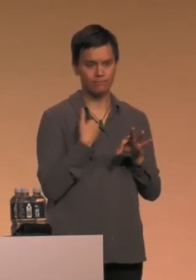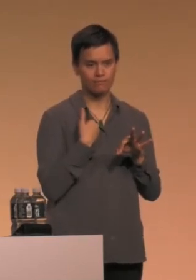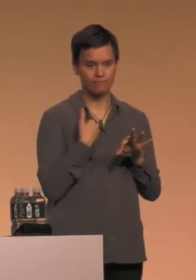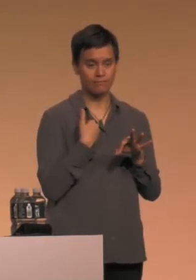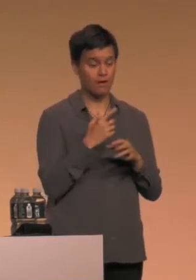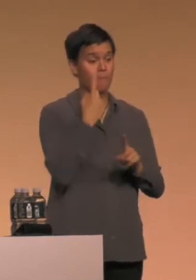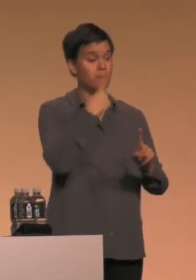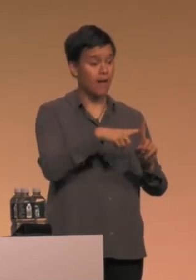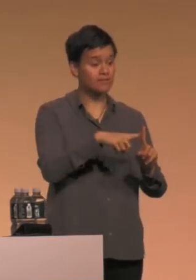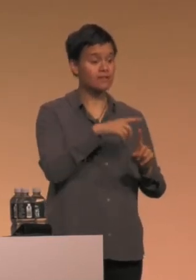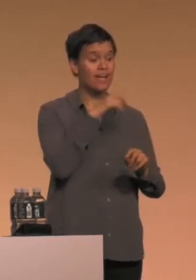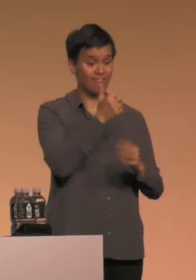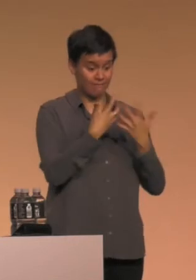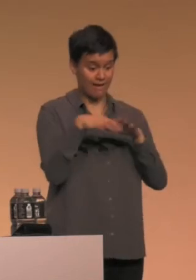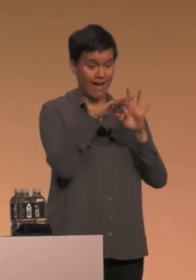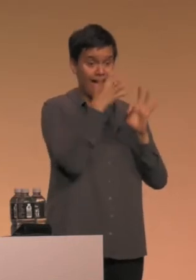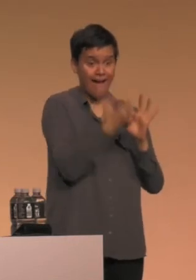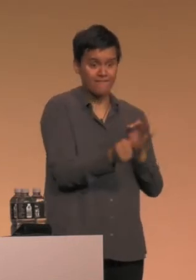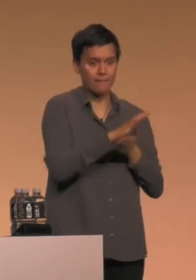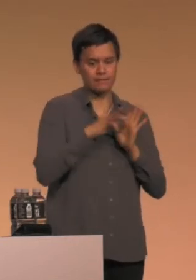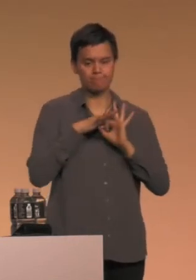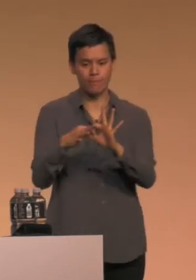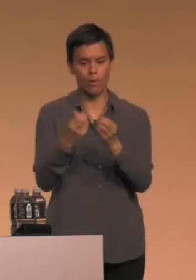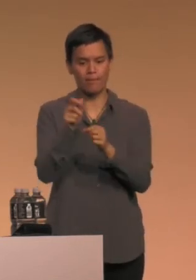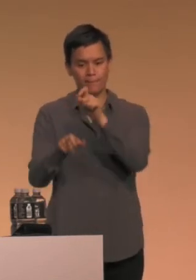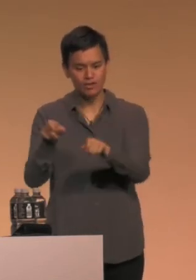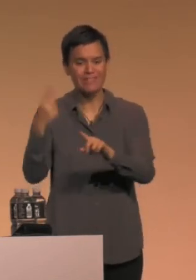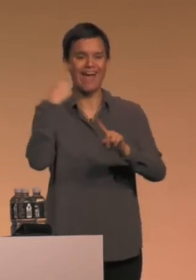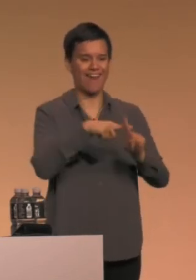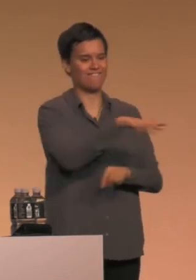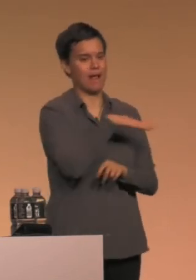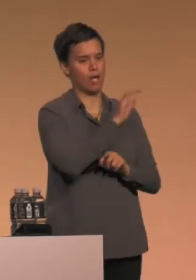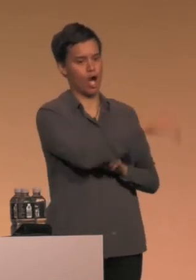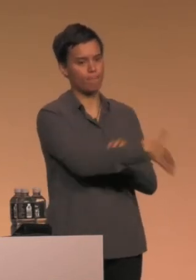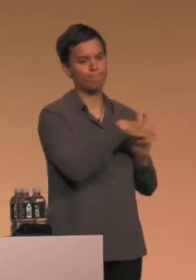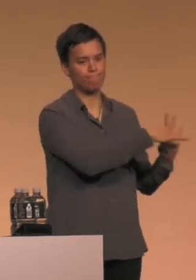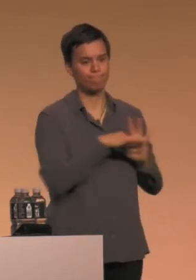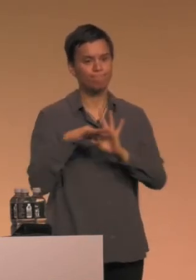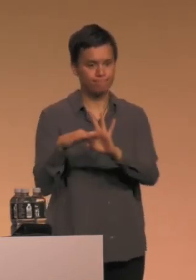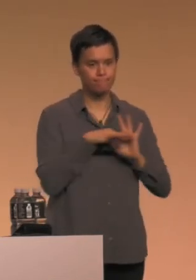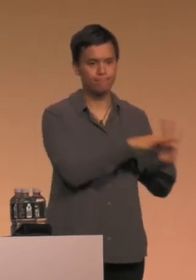at home. Work-life interference and conflict won't be tolerated